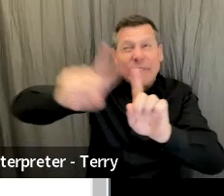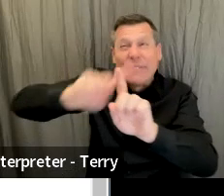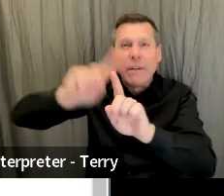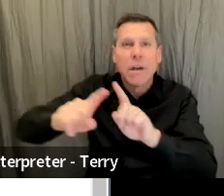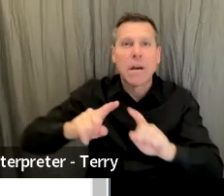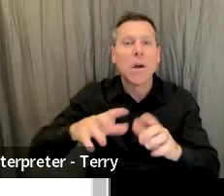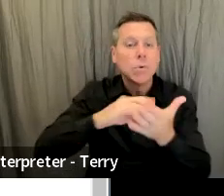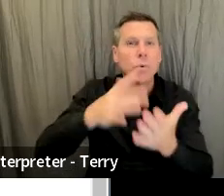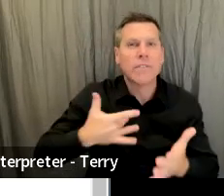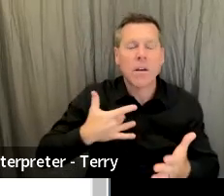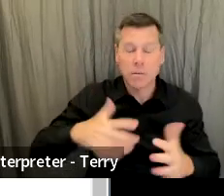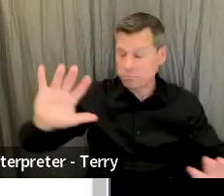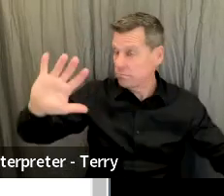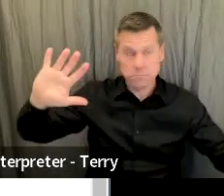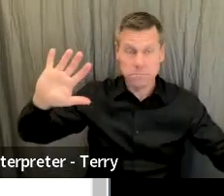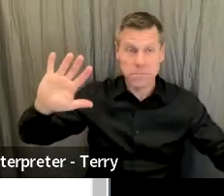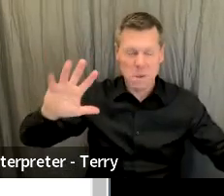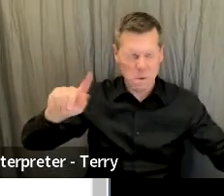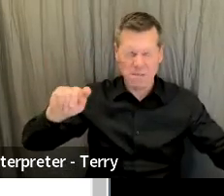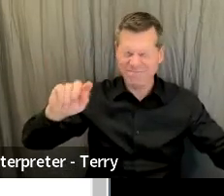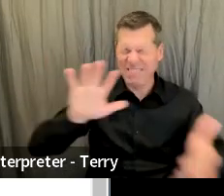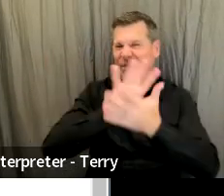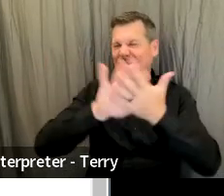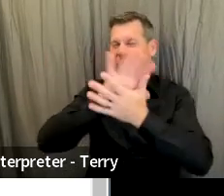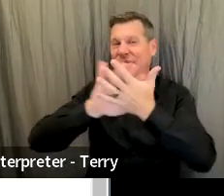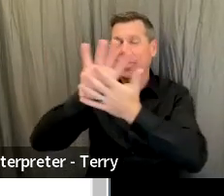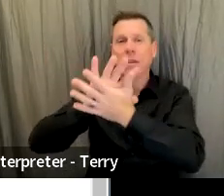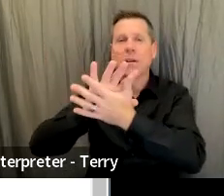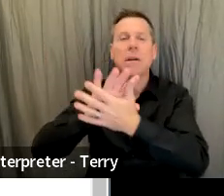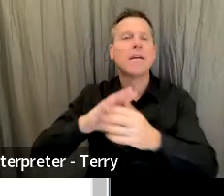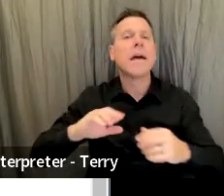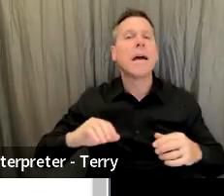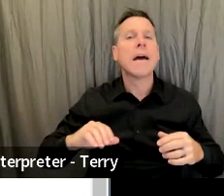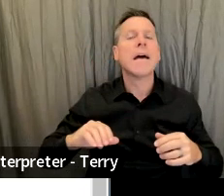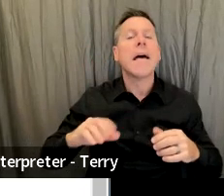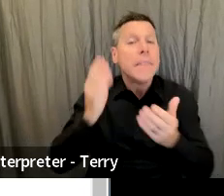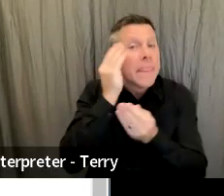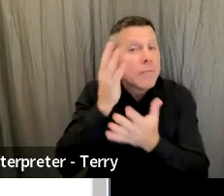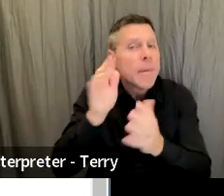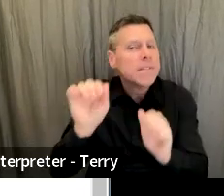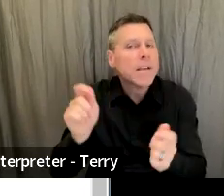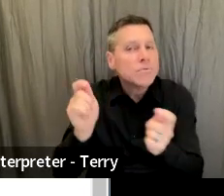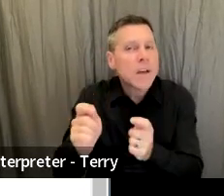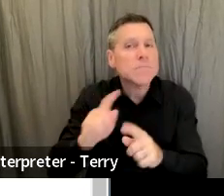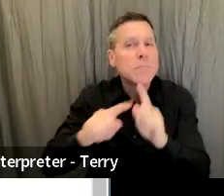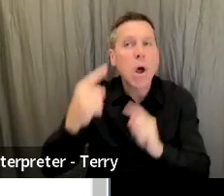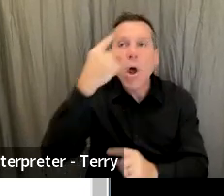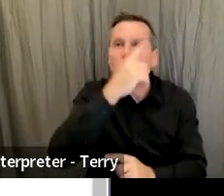so that the information changes, but the overall look stays the same. And that's something that I think we really want to champion.